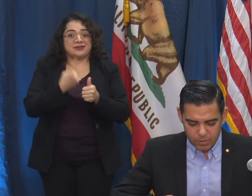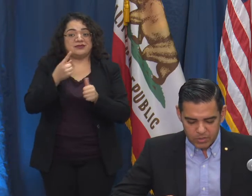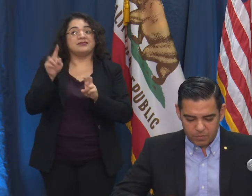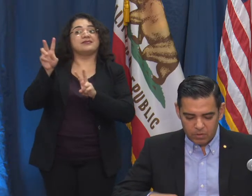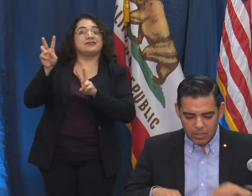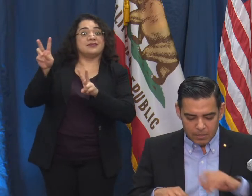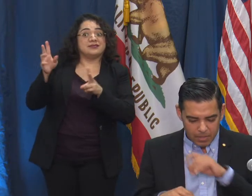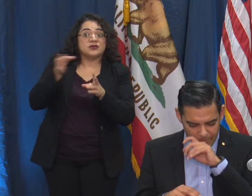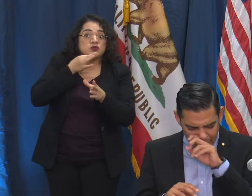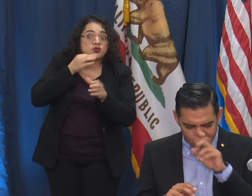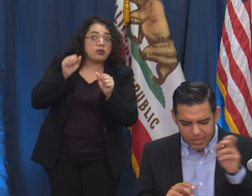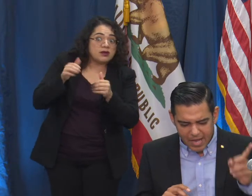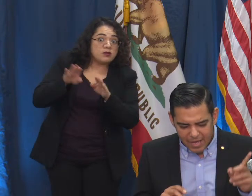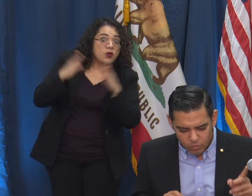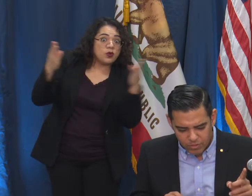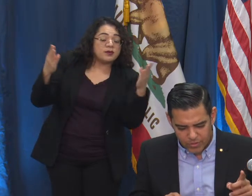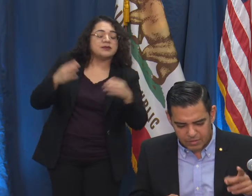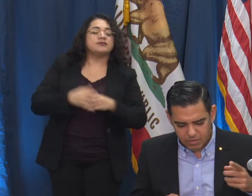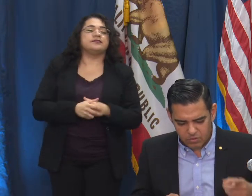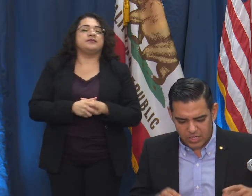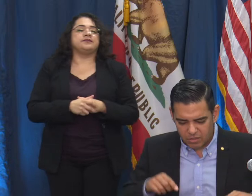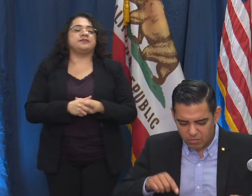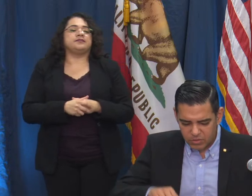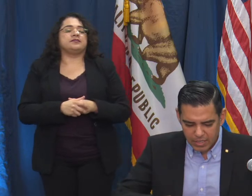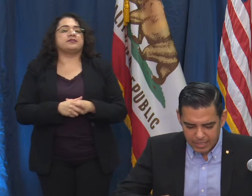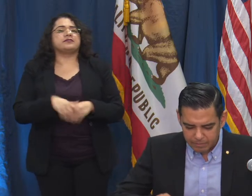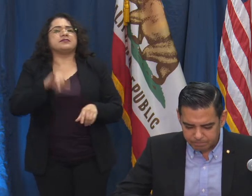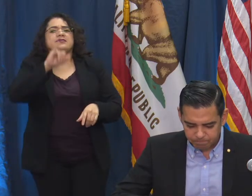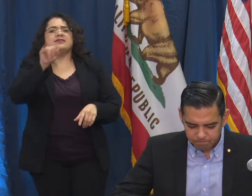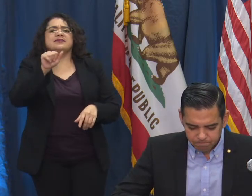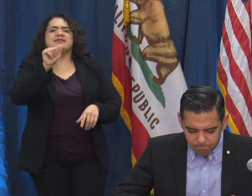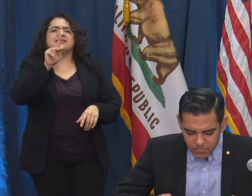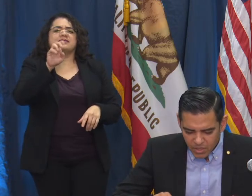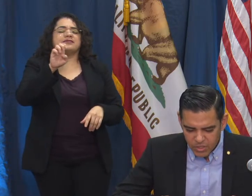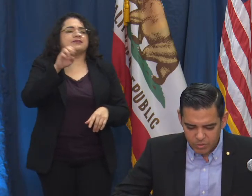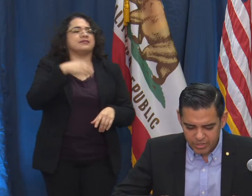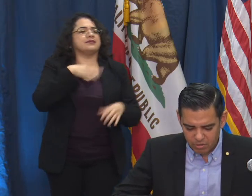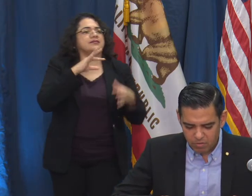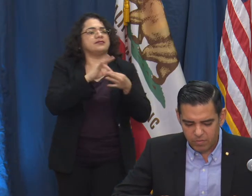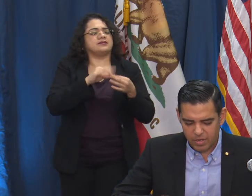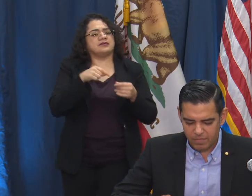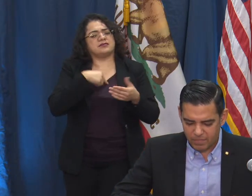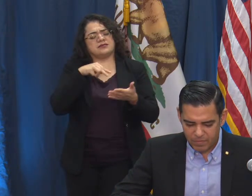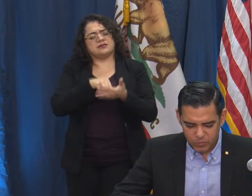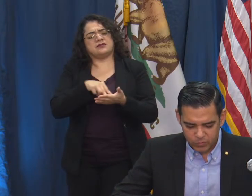possible. I wanted to add one thing Jake. There was a note here, maybe this was